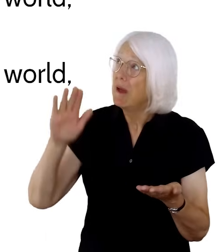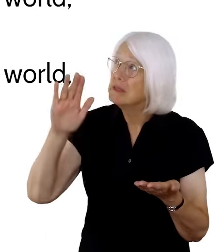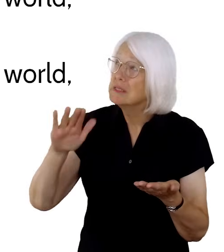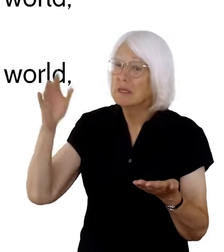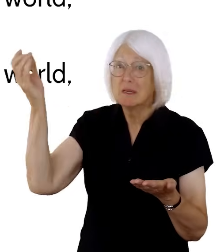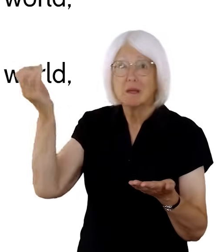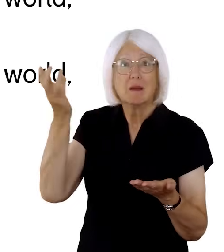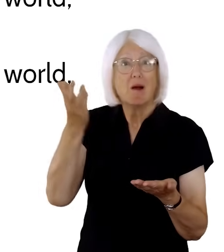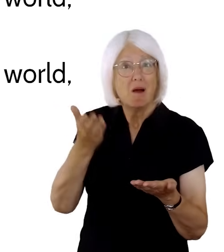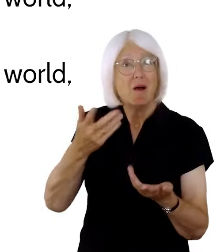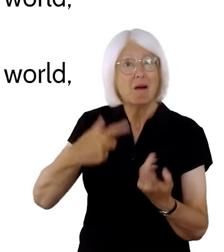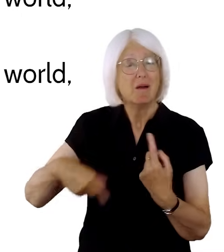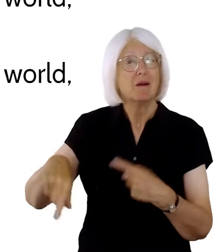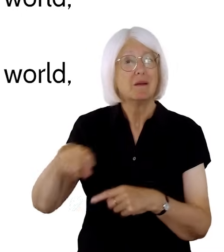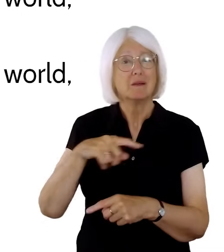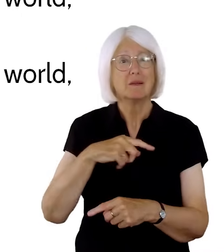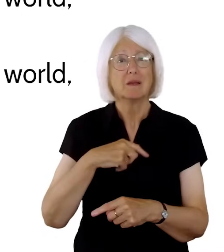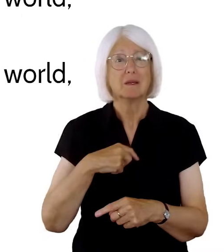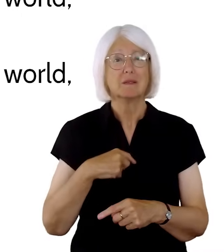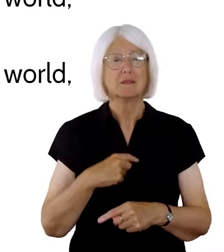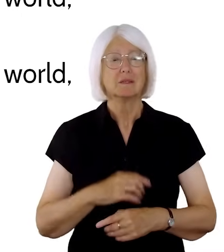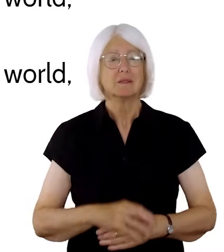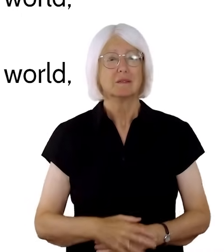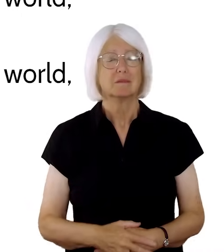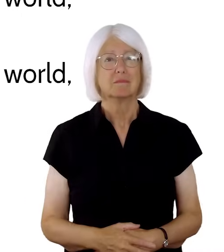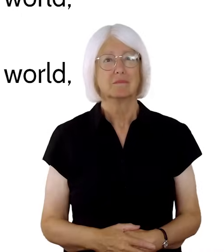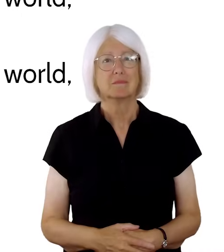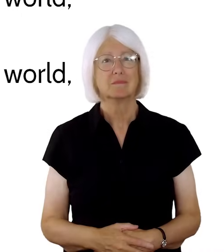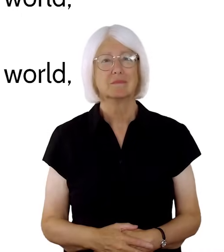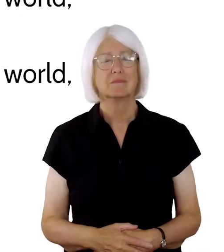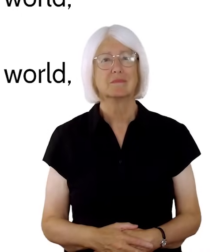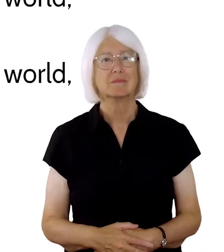Have mercy on us